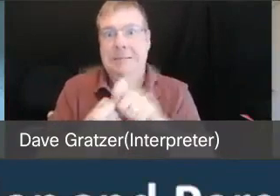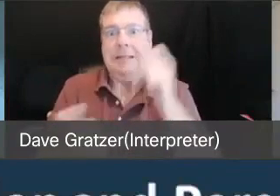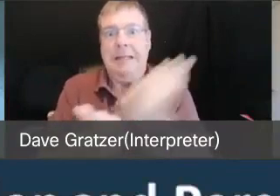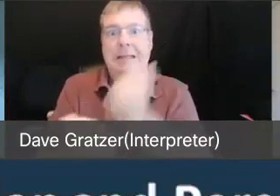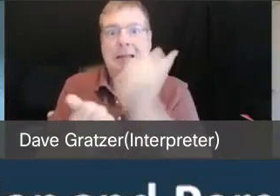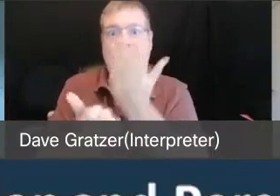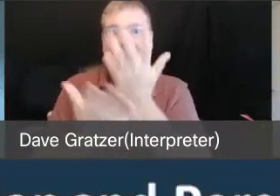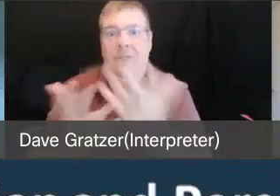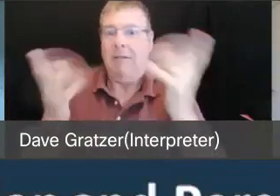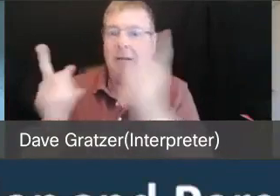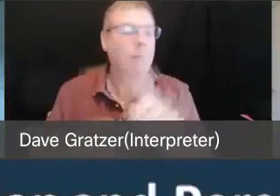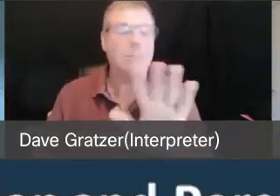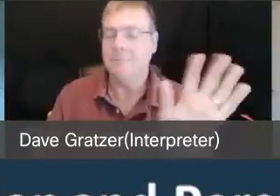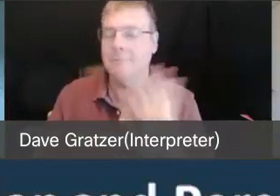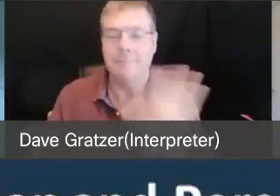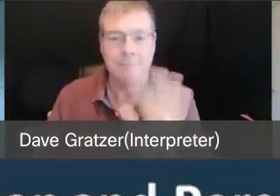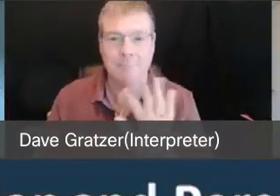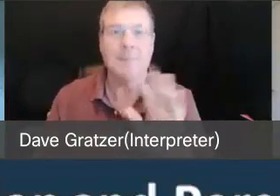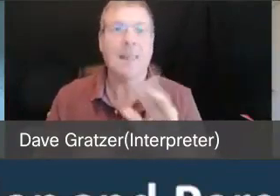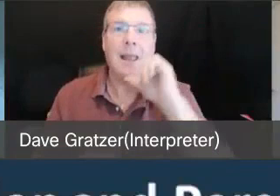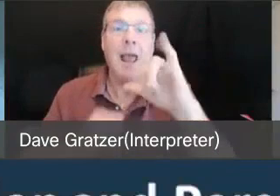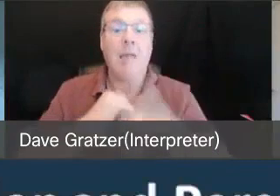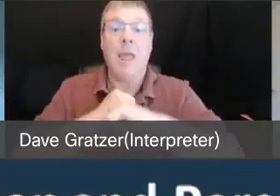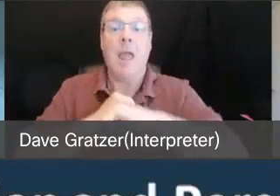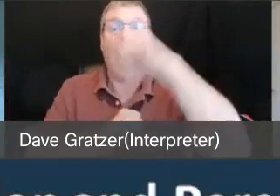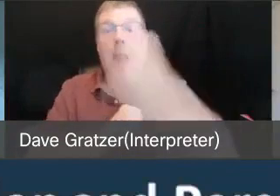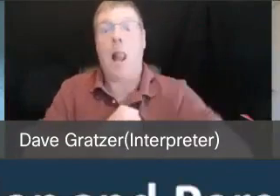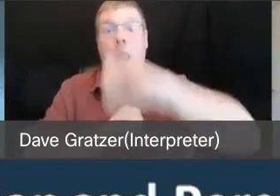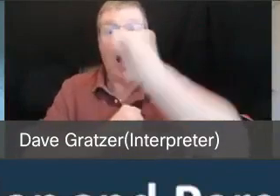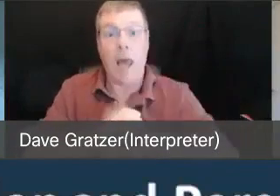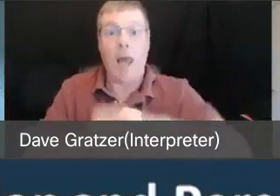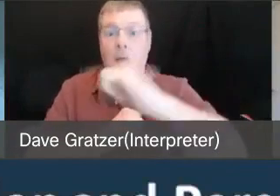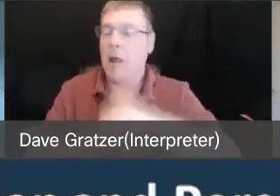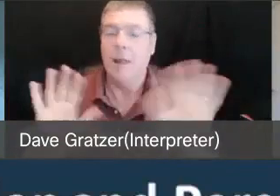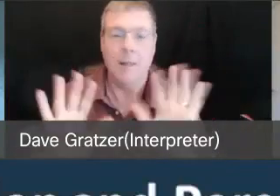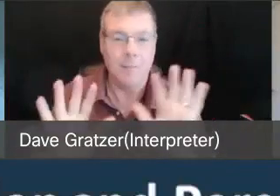The goal isn't to have the longest Medical Summary Report. We were thinking in terms of MSRs,